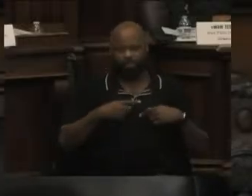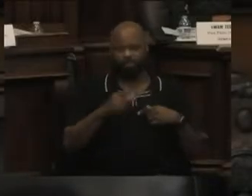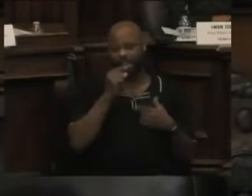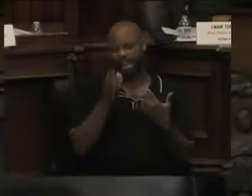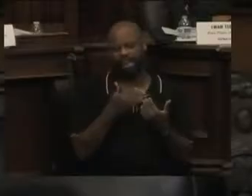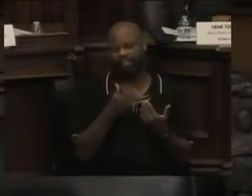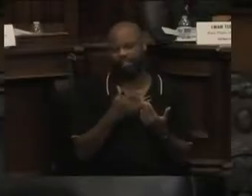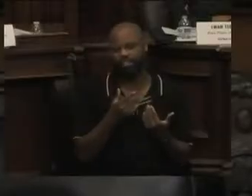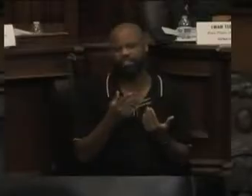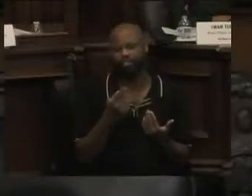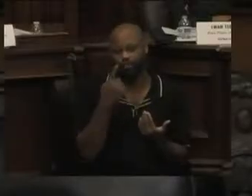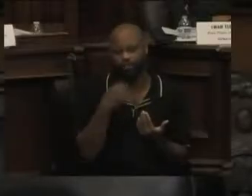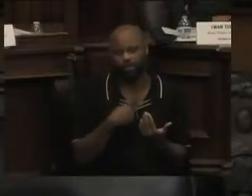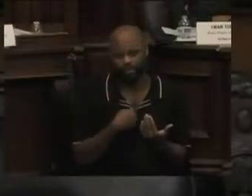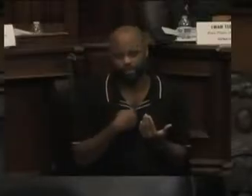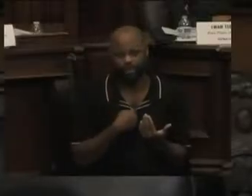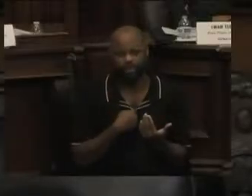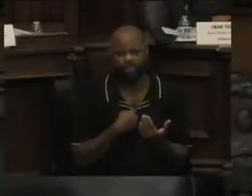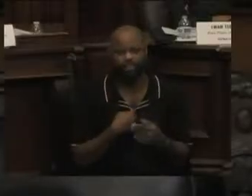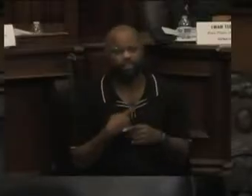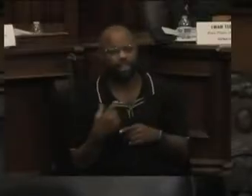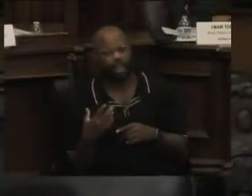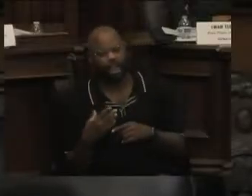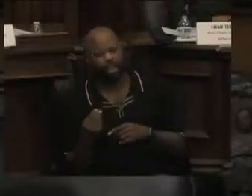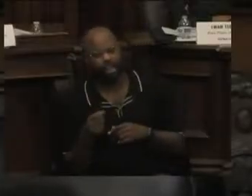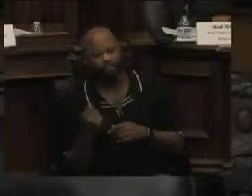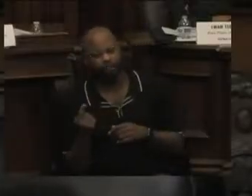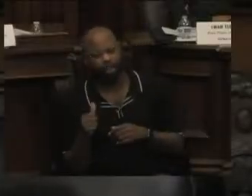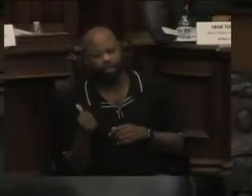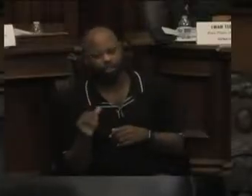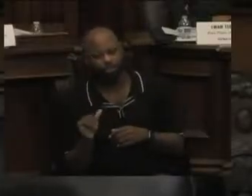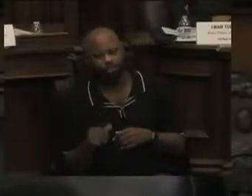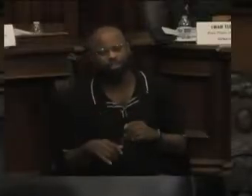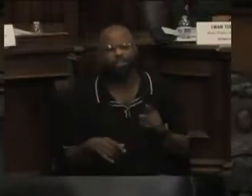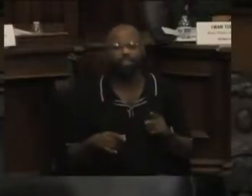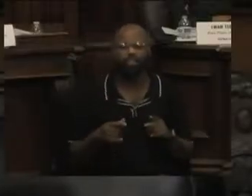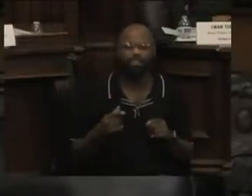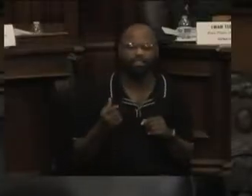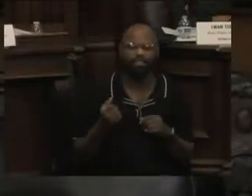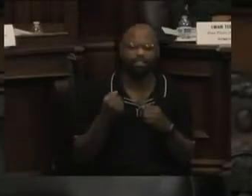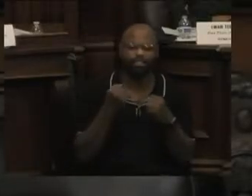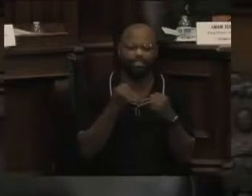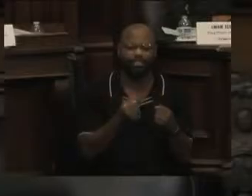I'll, I'll talk for me. I'll use I statements. It is